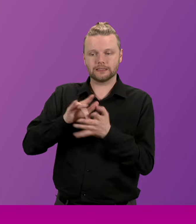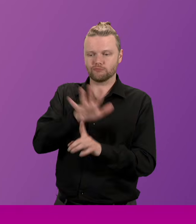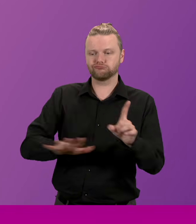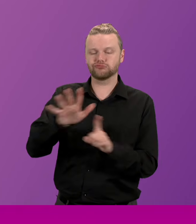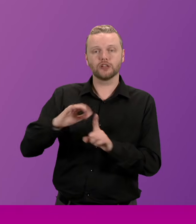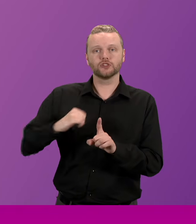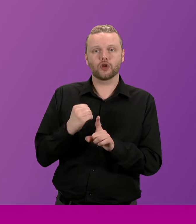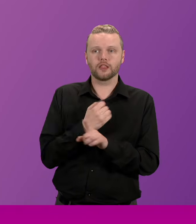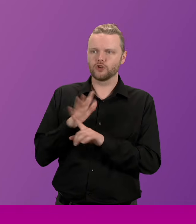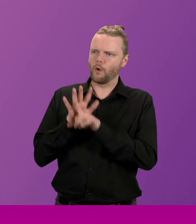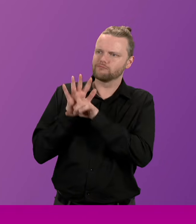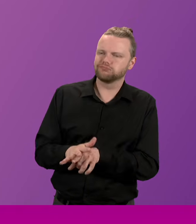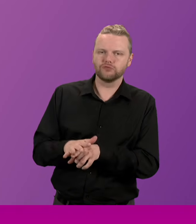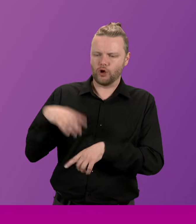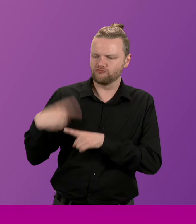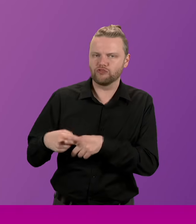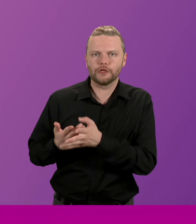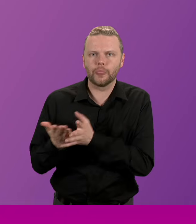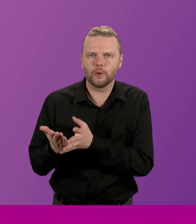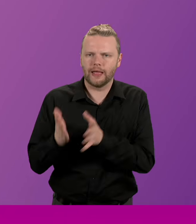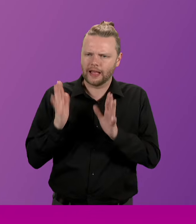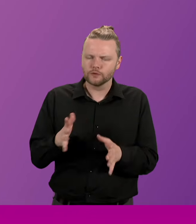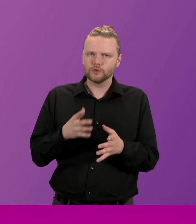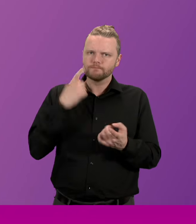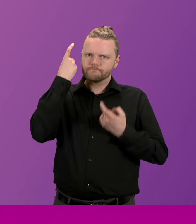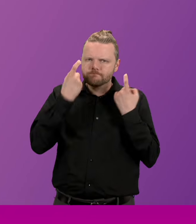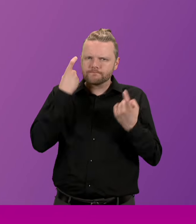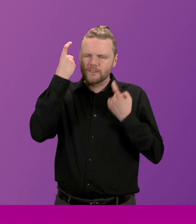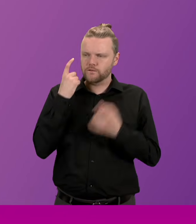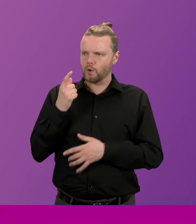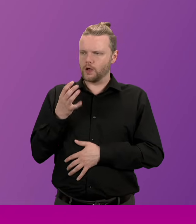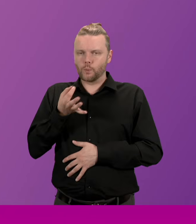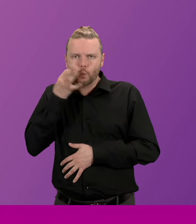imposed on the community or rushed through without serious consideration of water and energy demands?